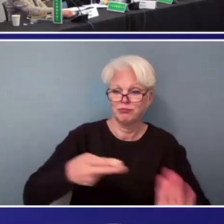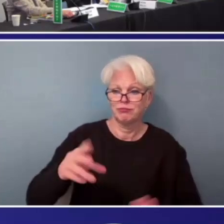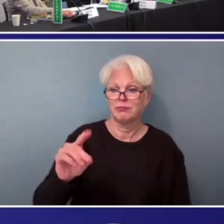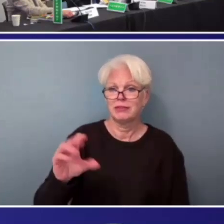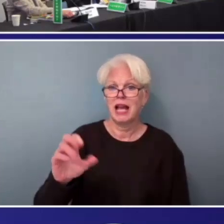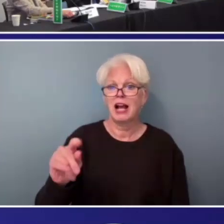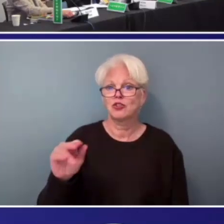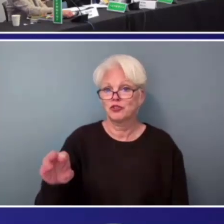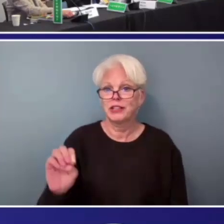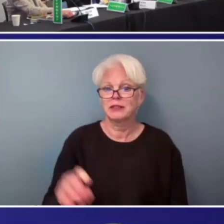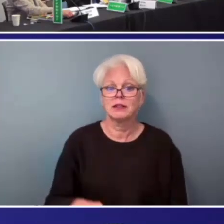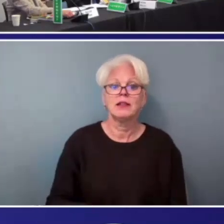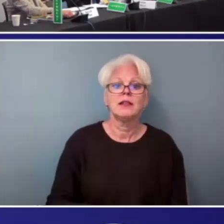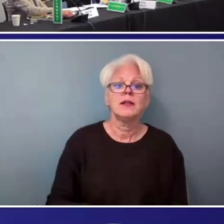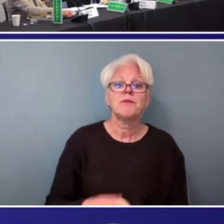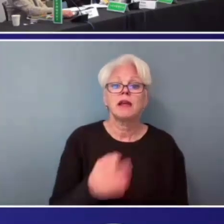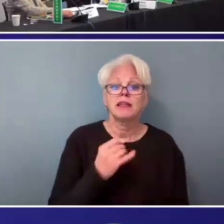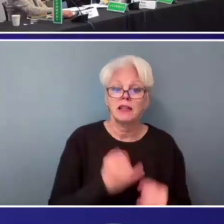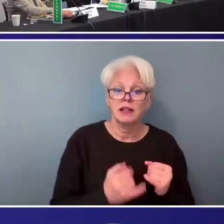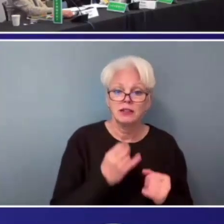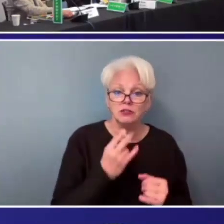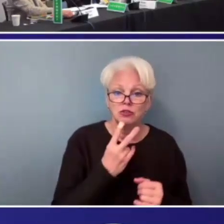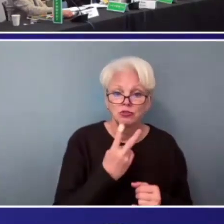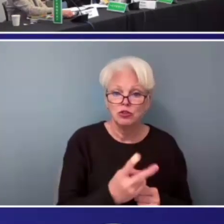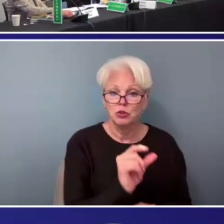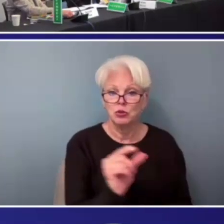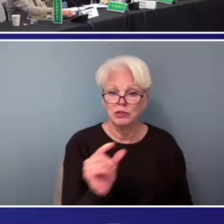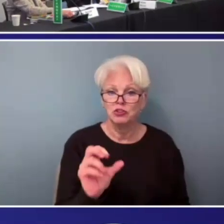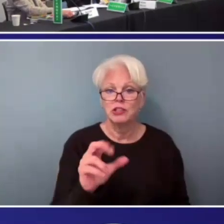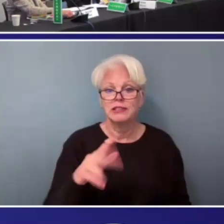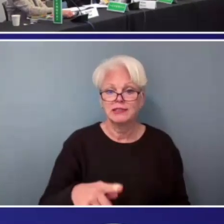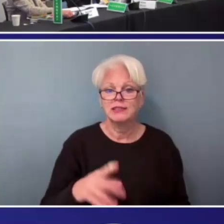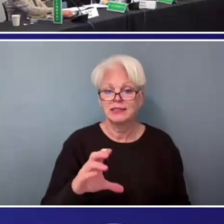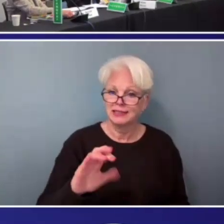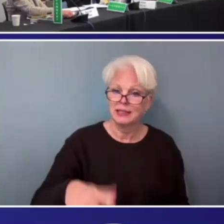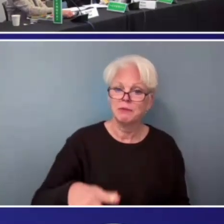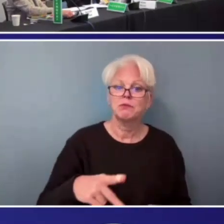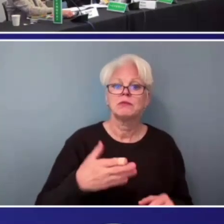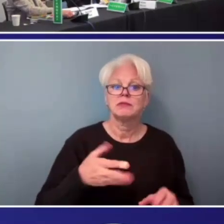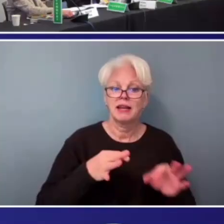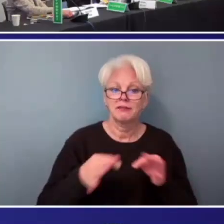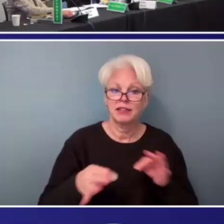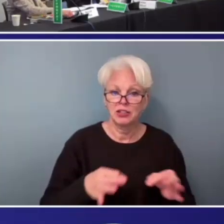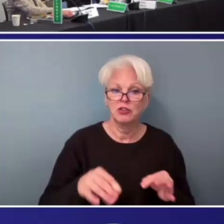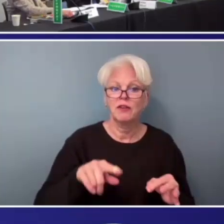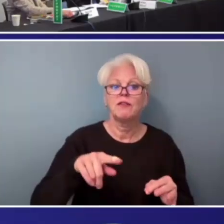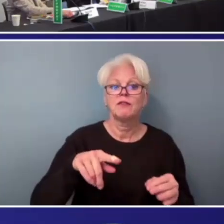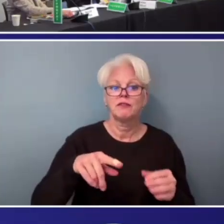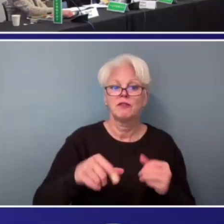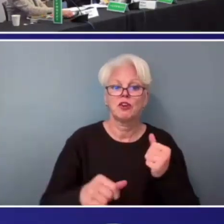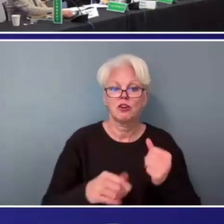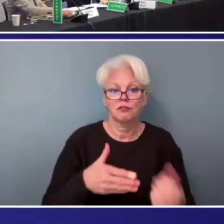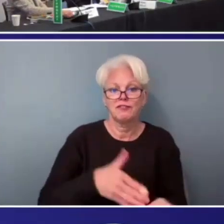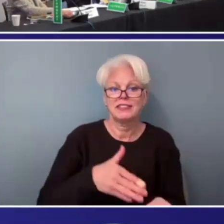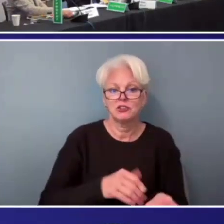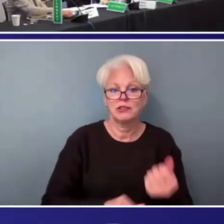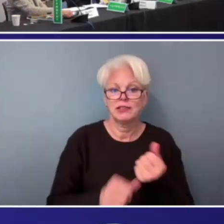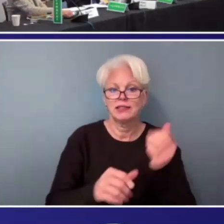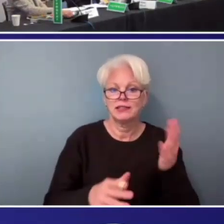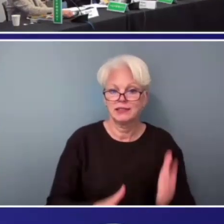physician's assistant would count as a professional, even though they don't have a doctorate. Their program length is like 120